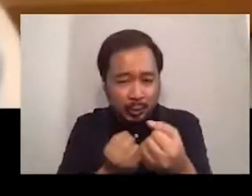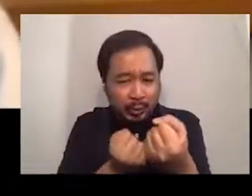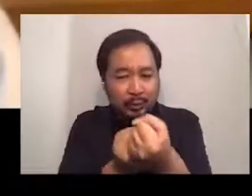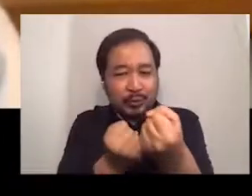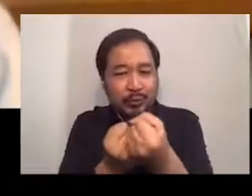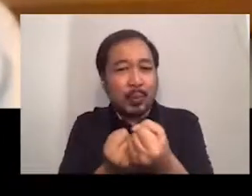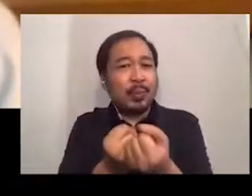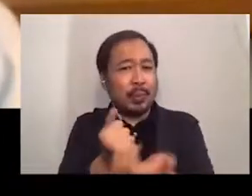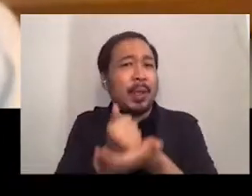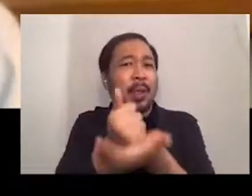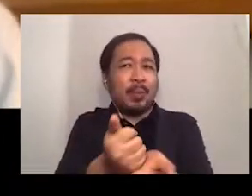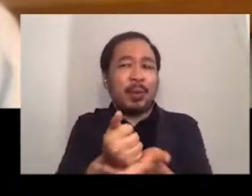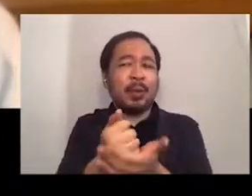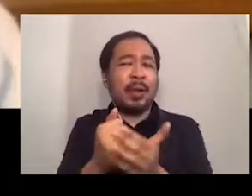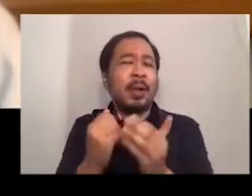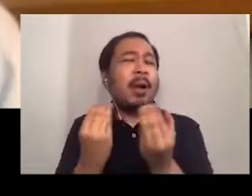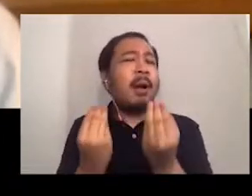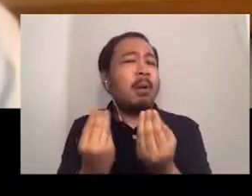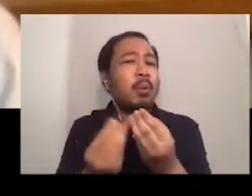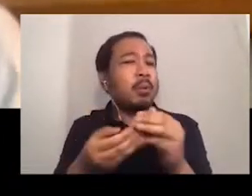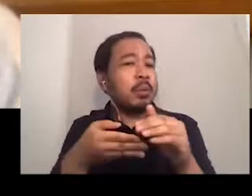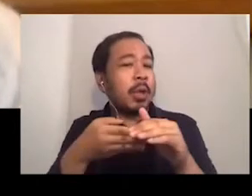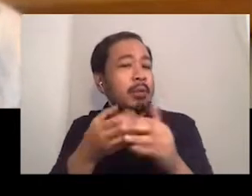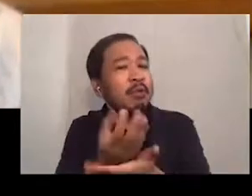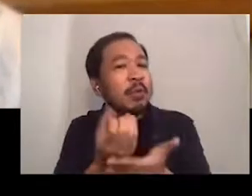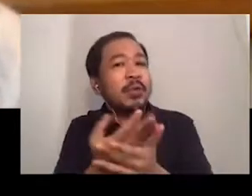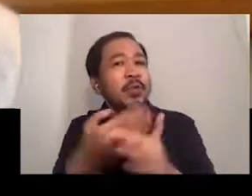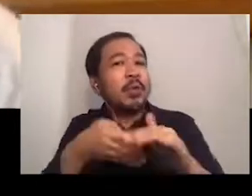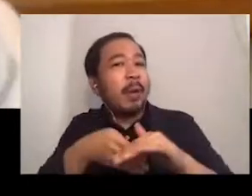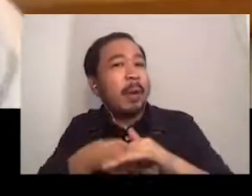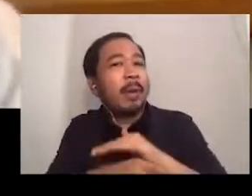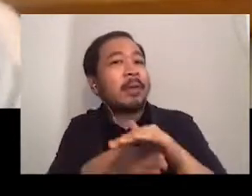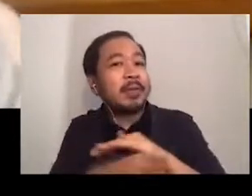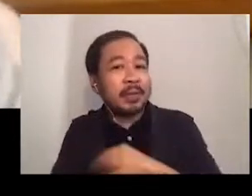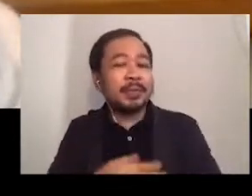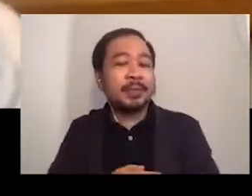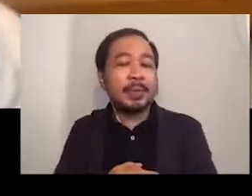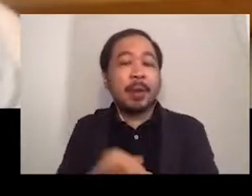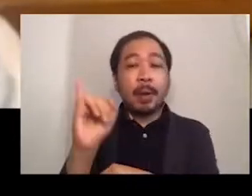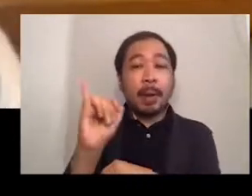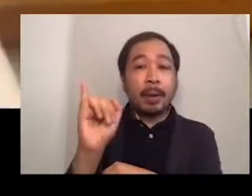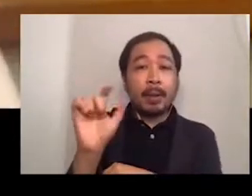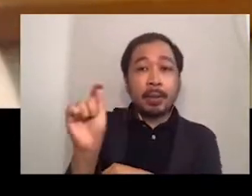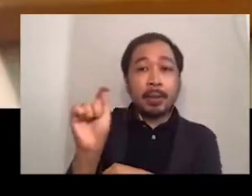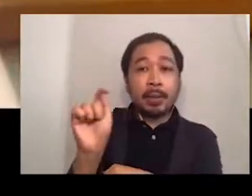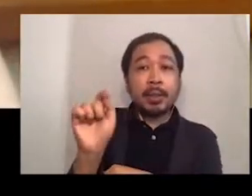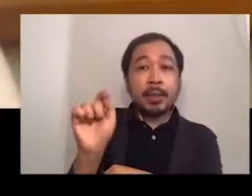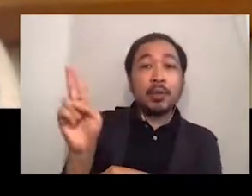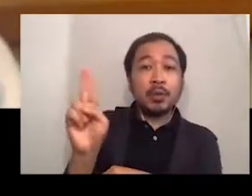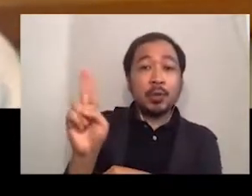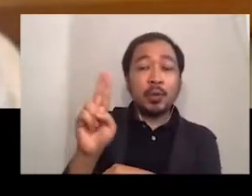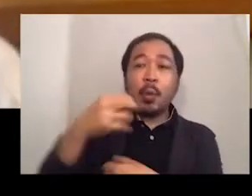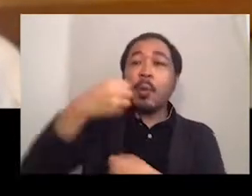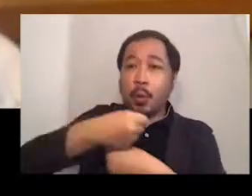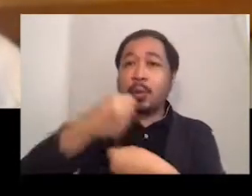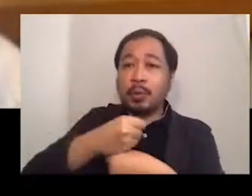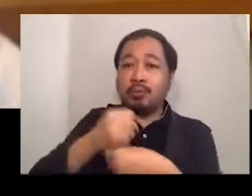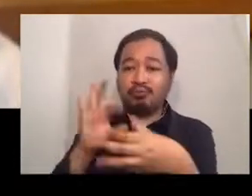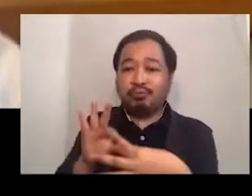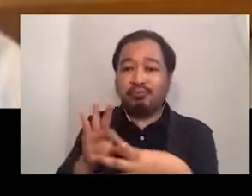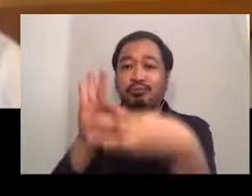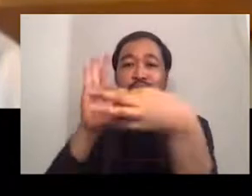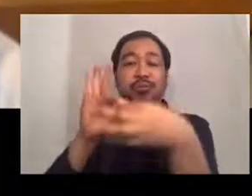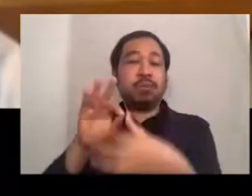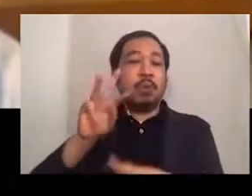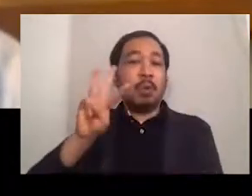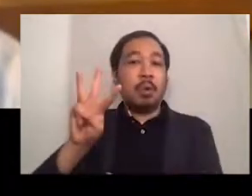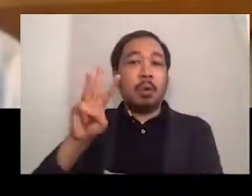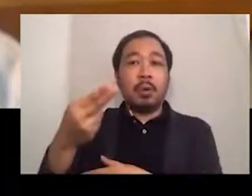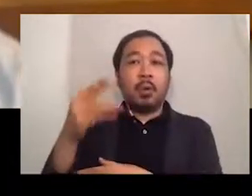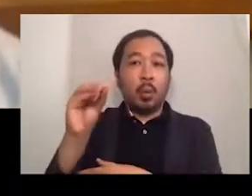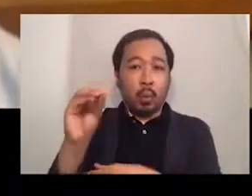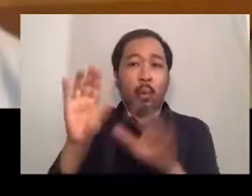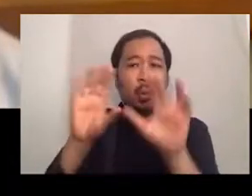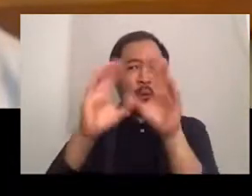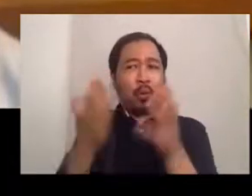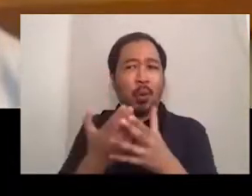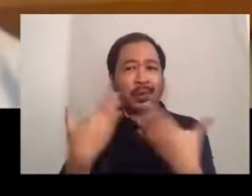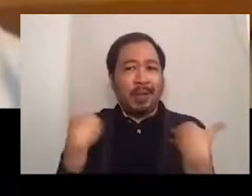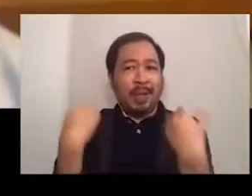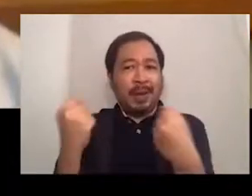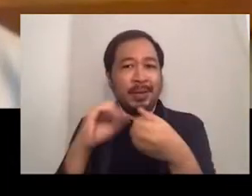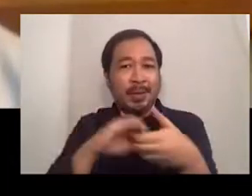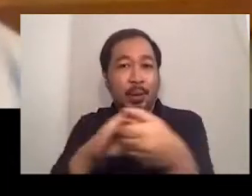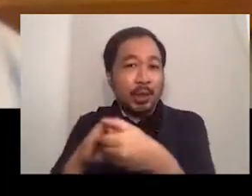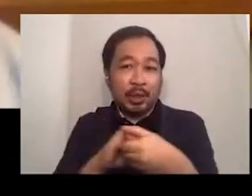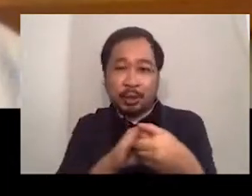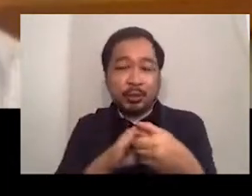And ITU is also working closely with the World Health Organization (WHO), to provide vital information about COVID-19 worldwide.